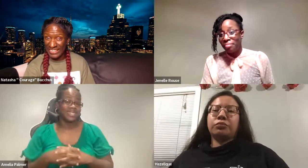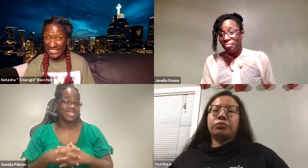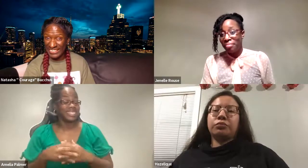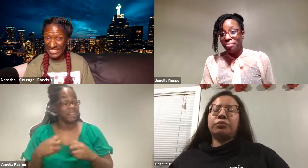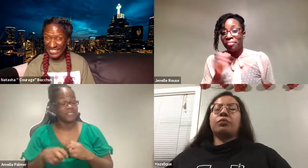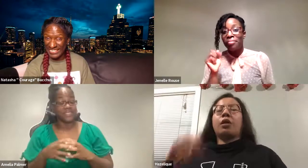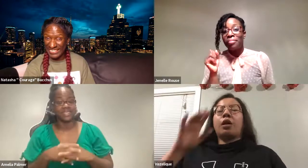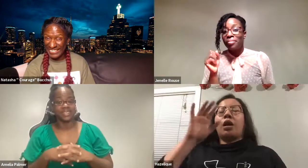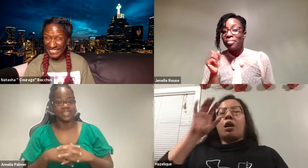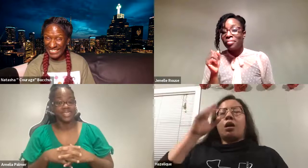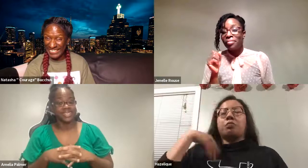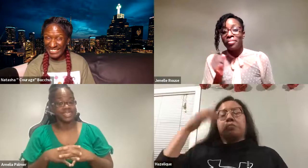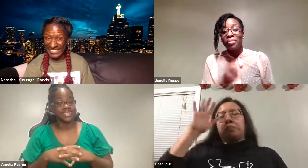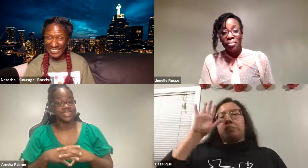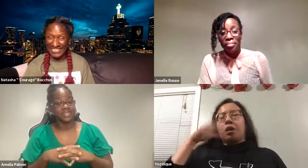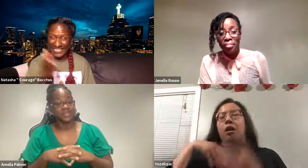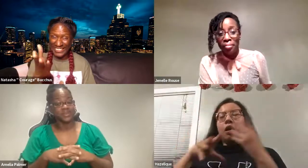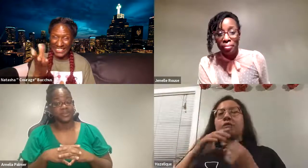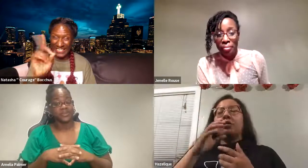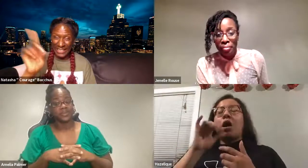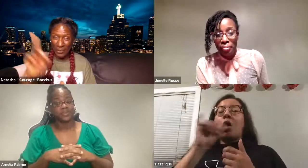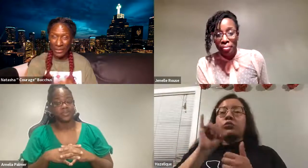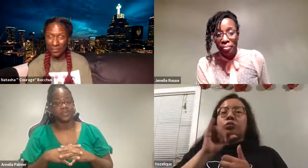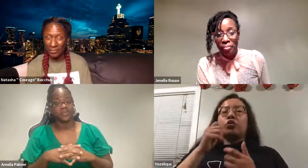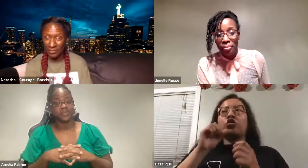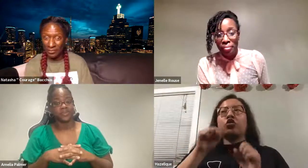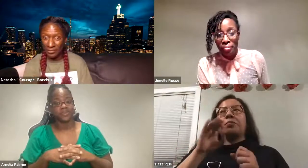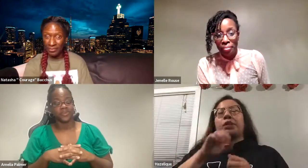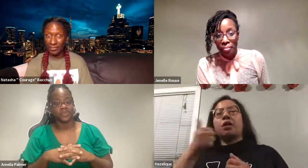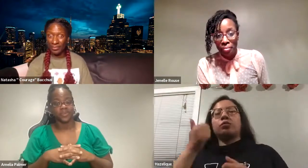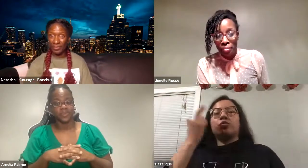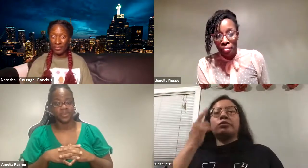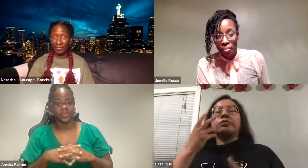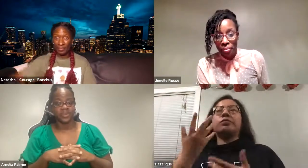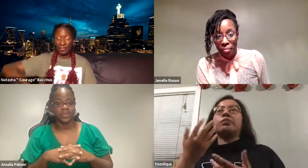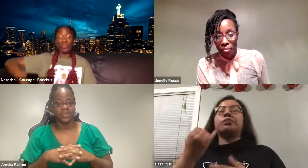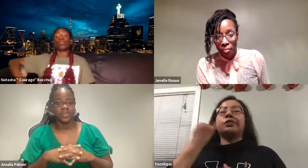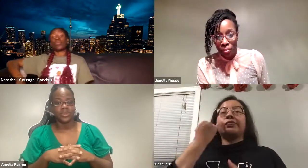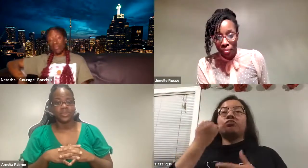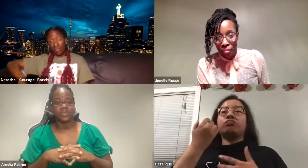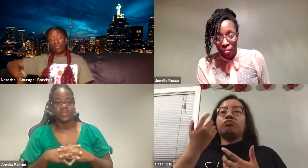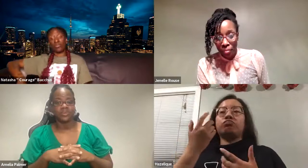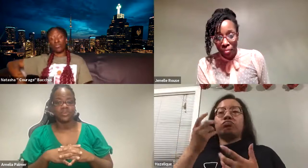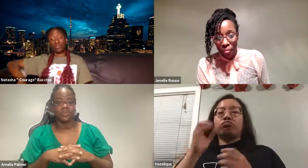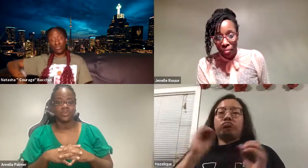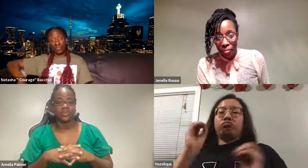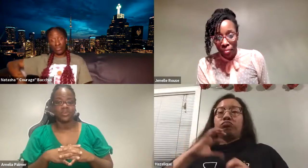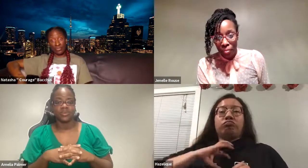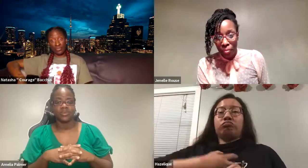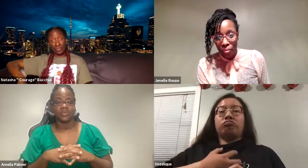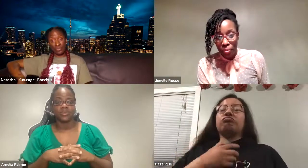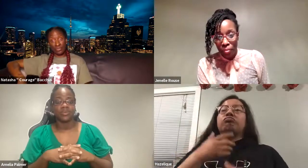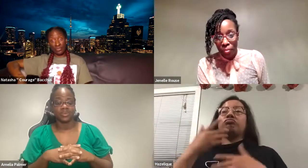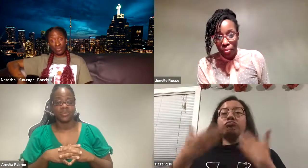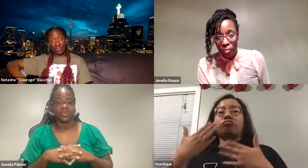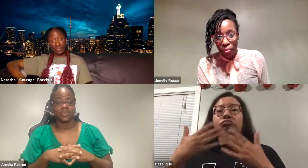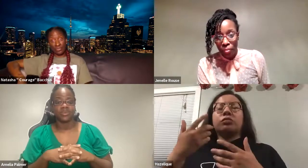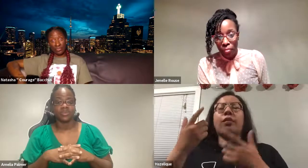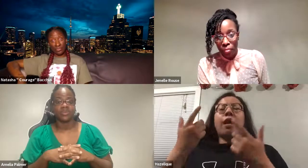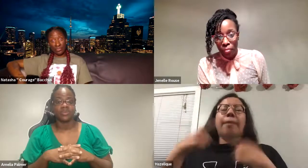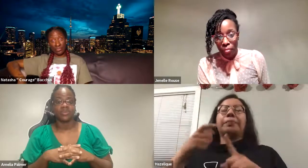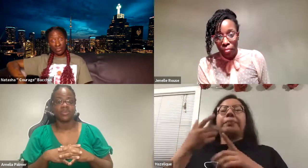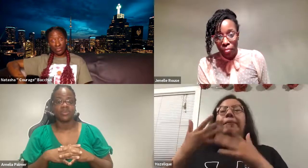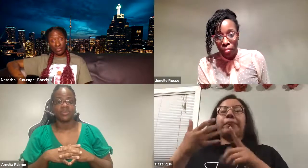i mean yeah it's a tough it's a tough conundrum. - also too, suppose you don't change